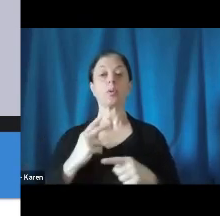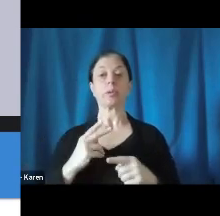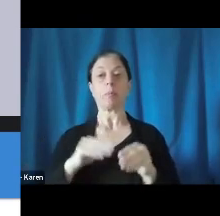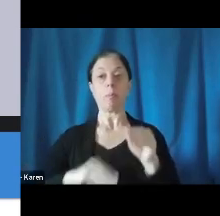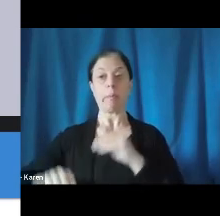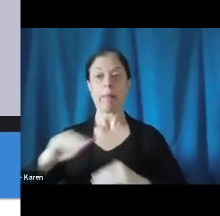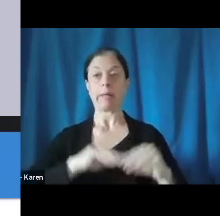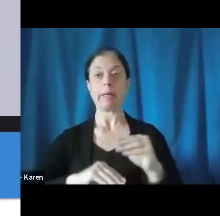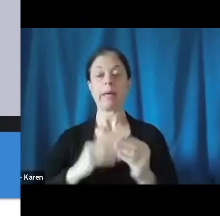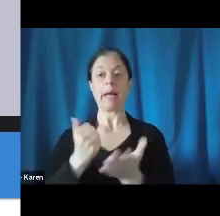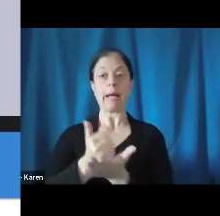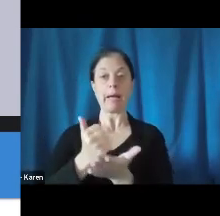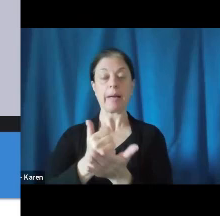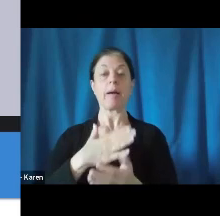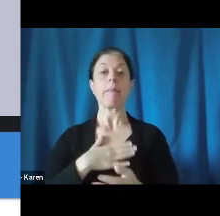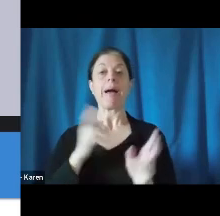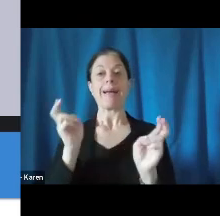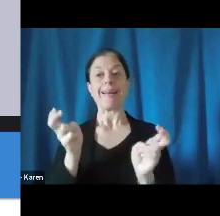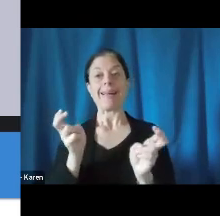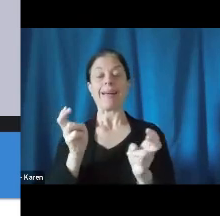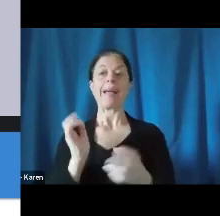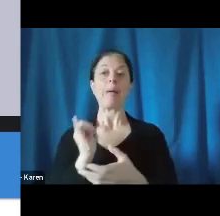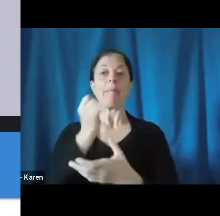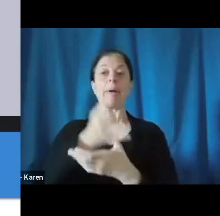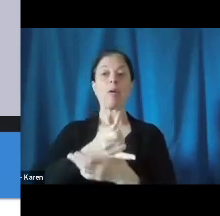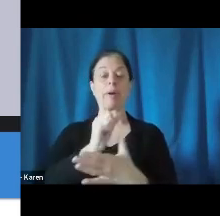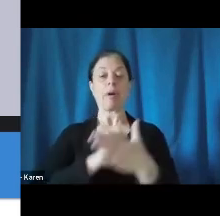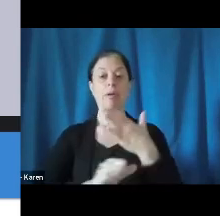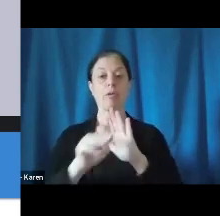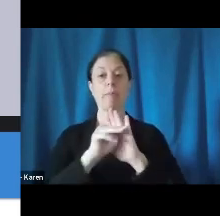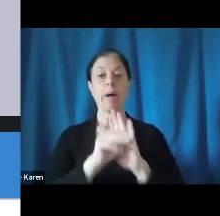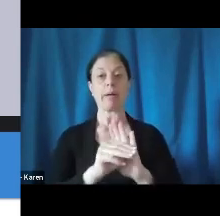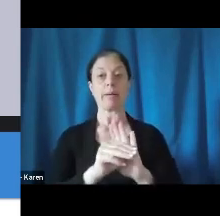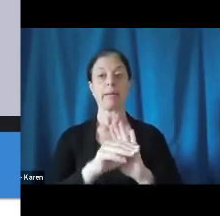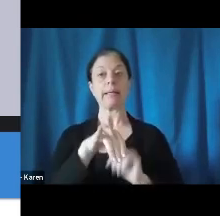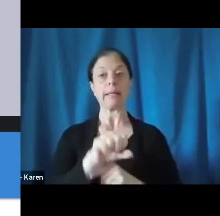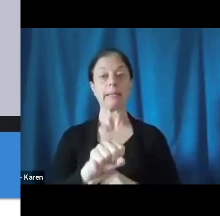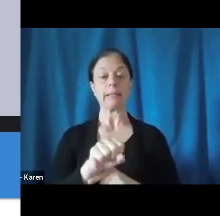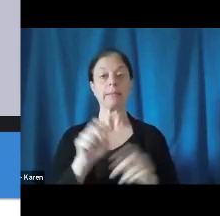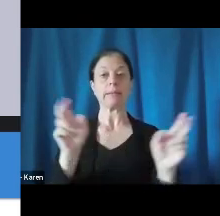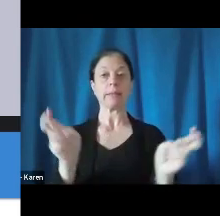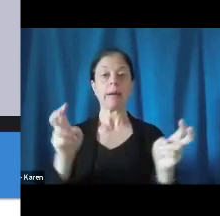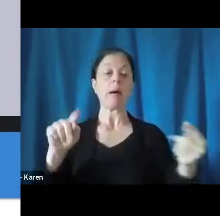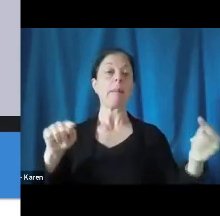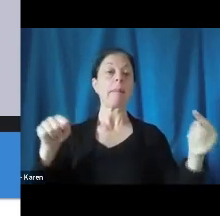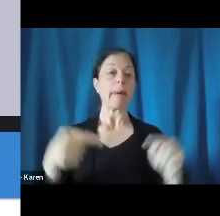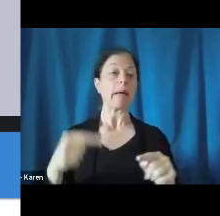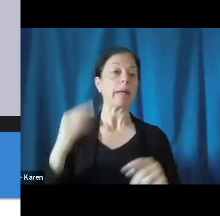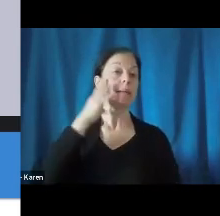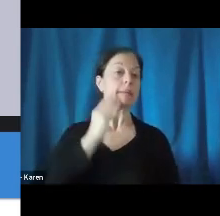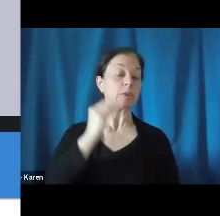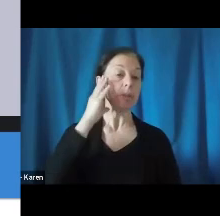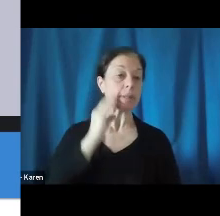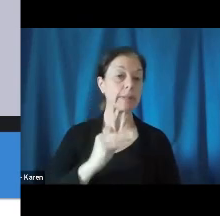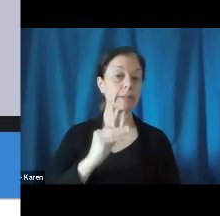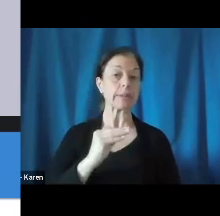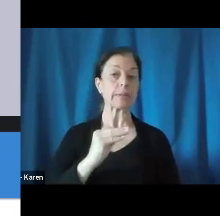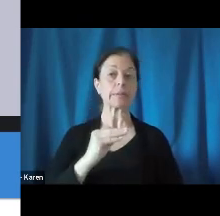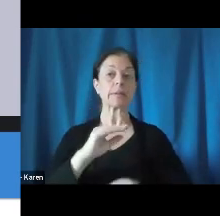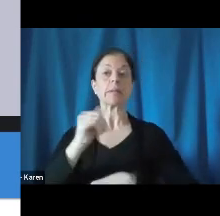function. So if we look as me as a person of short stature who uses a mobility aid. My